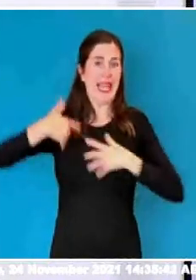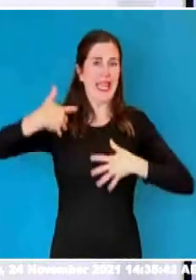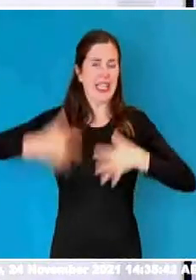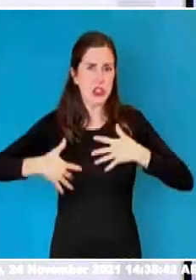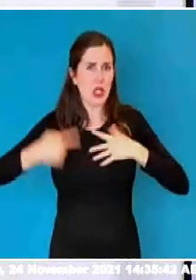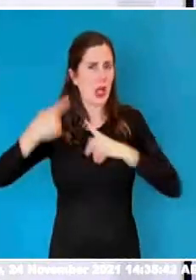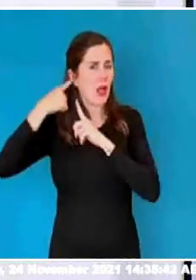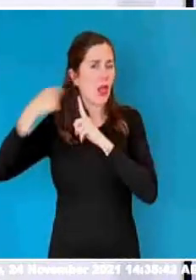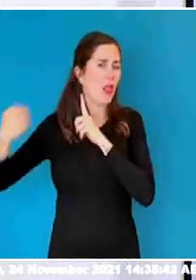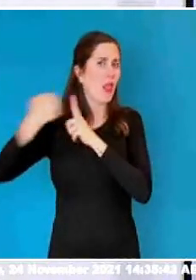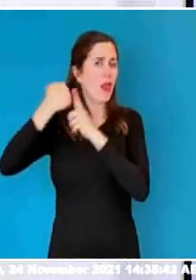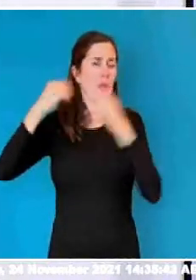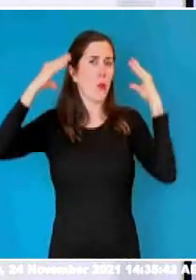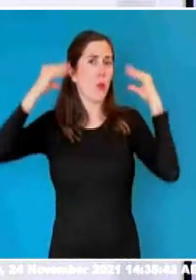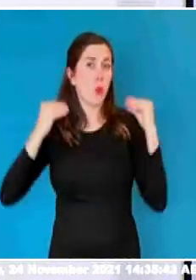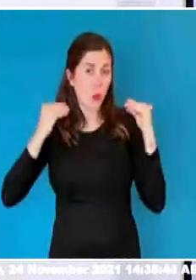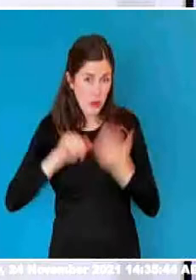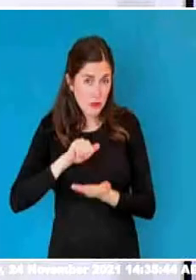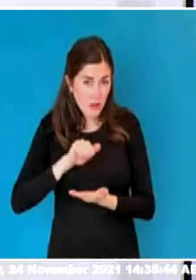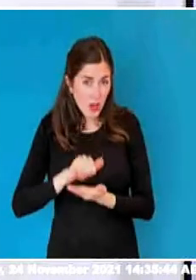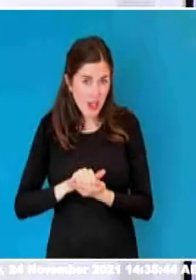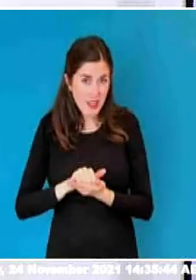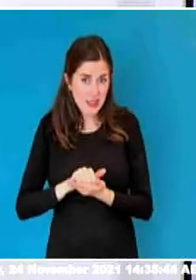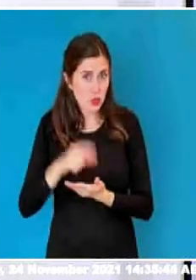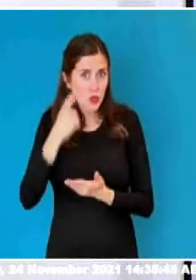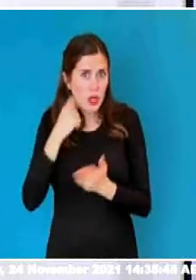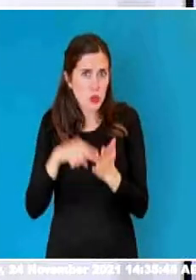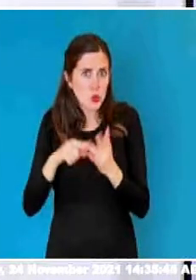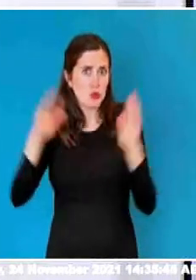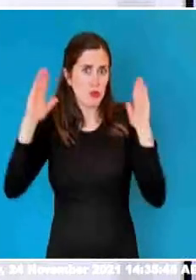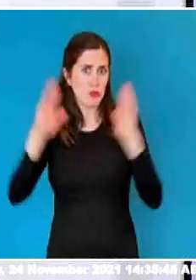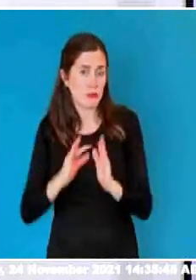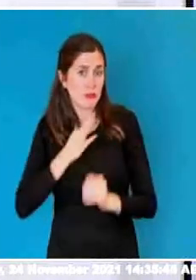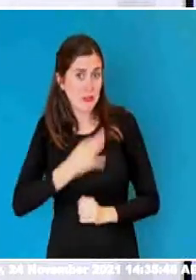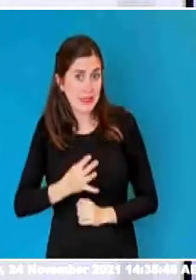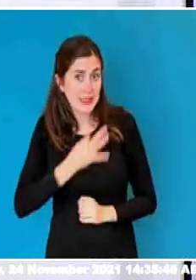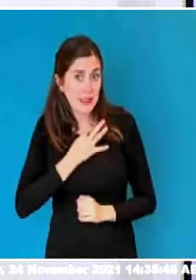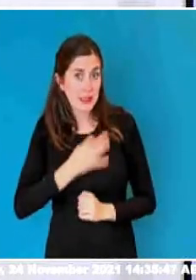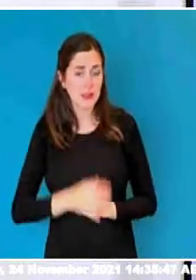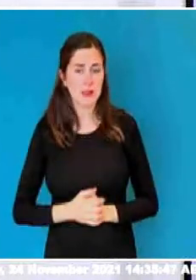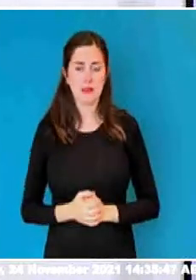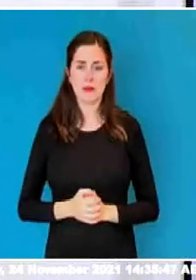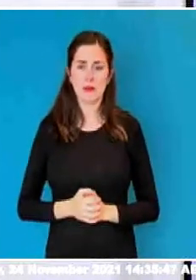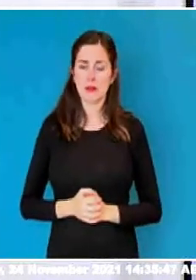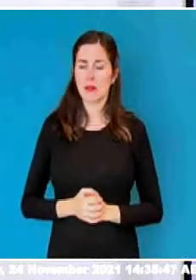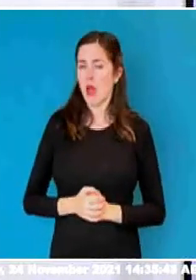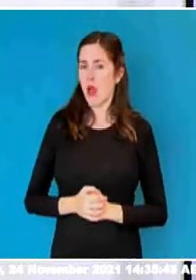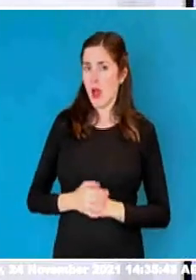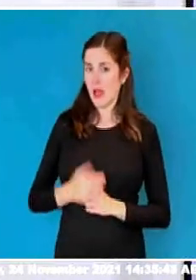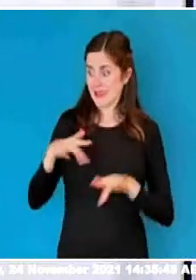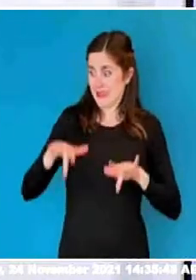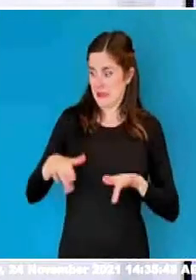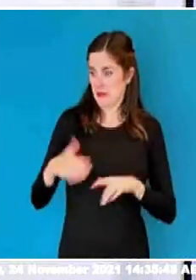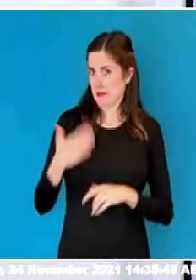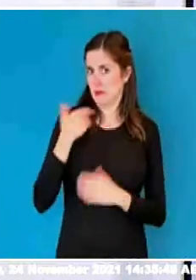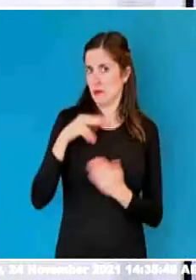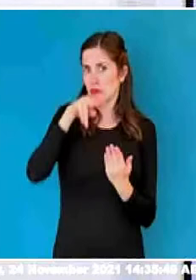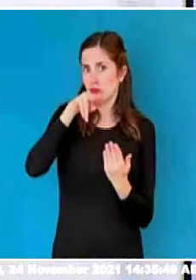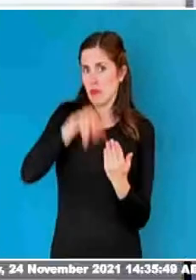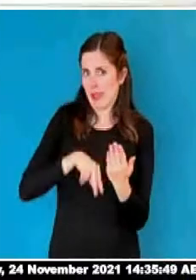Is that right? MS BAXTER: Without having a look at the code, and I'm not across